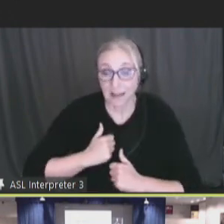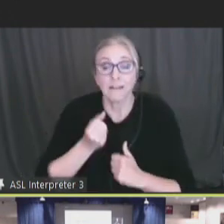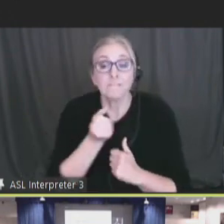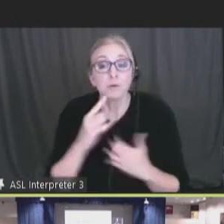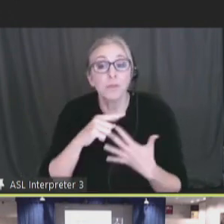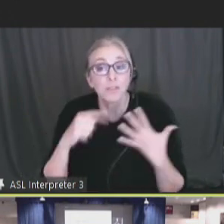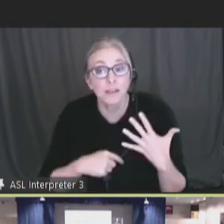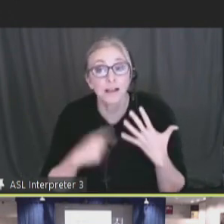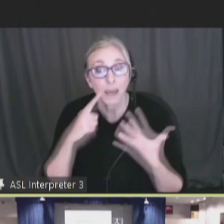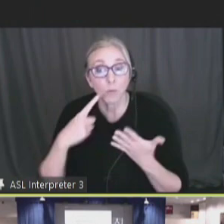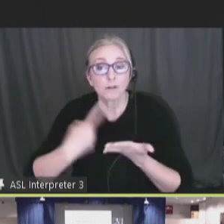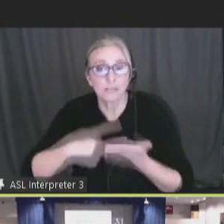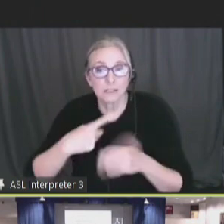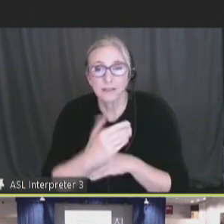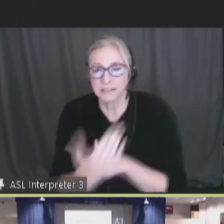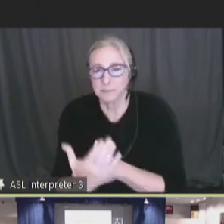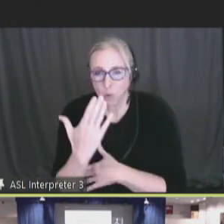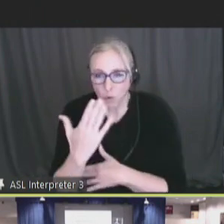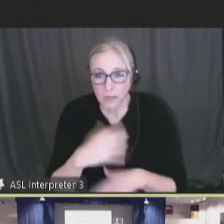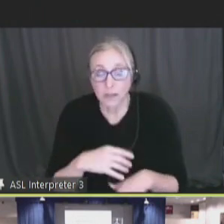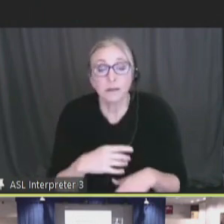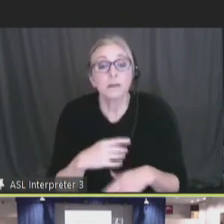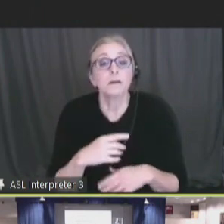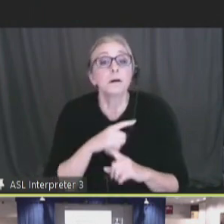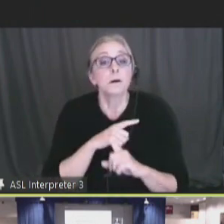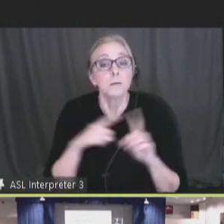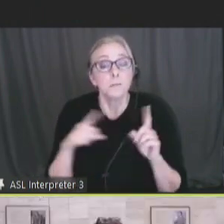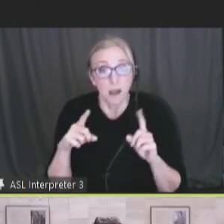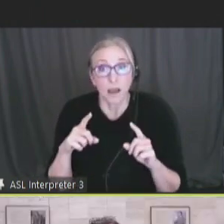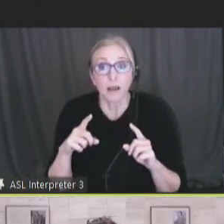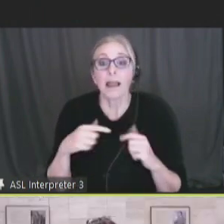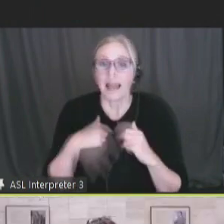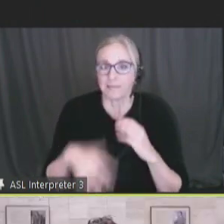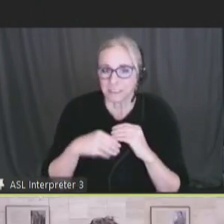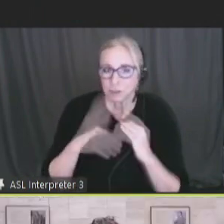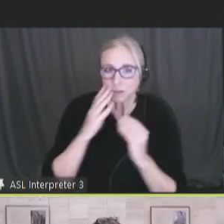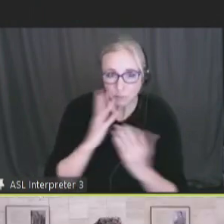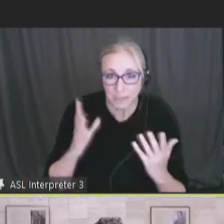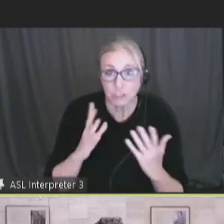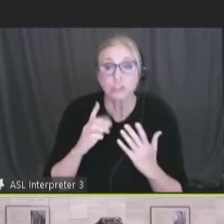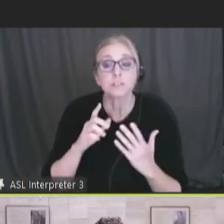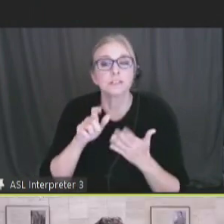I'm going to highlight this morning. But we do have additional information in our written report.